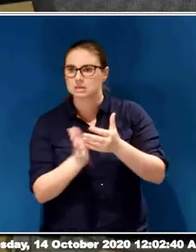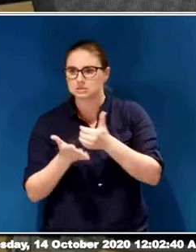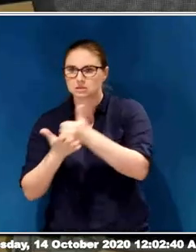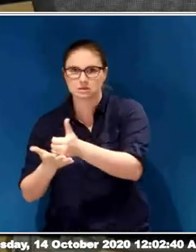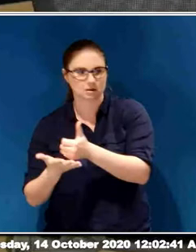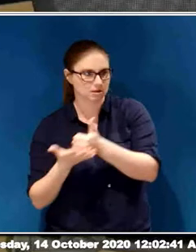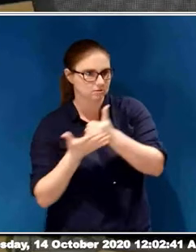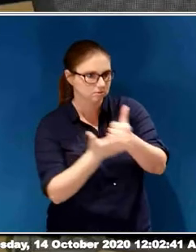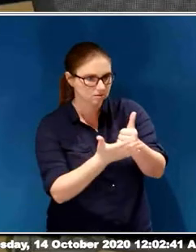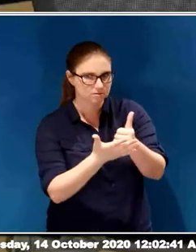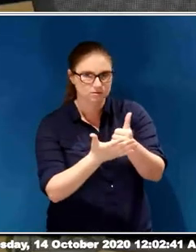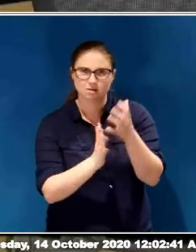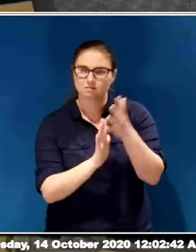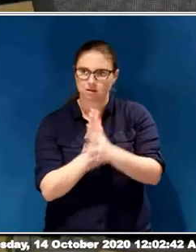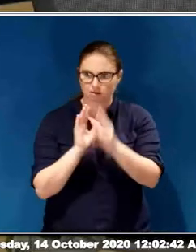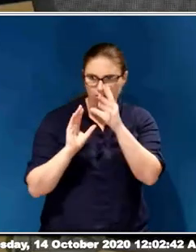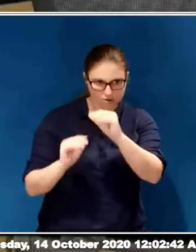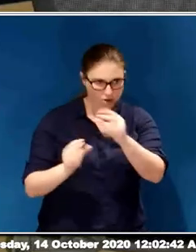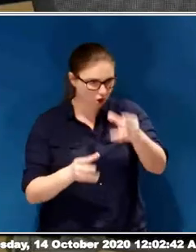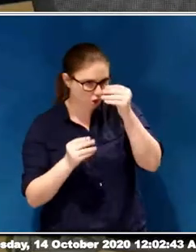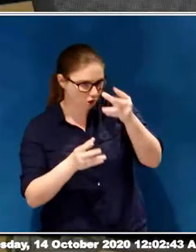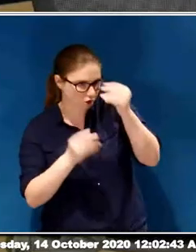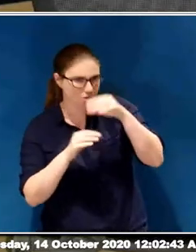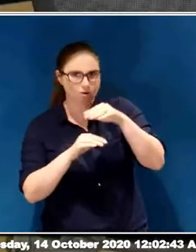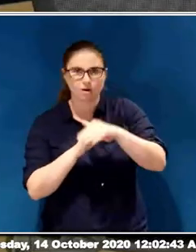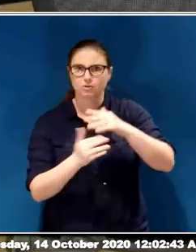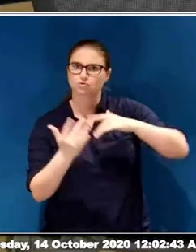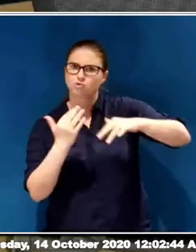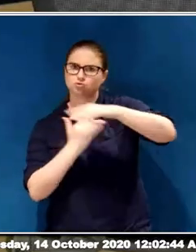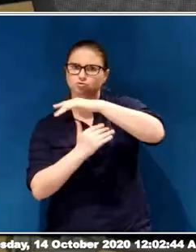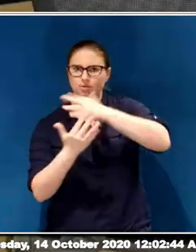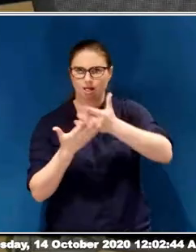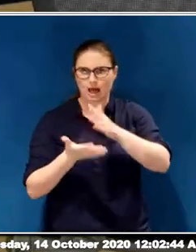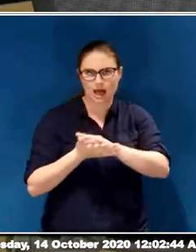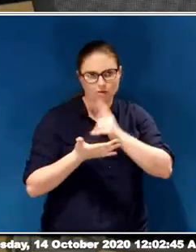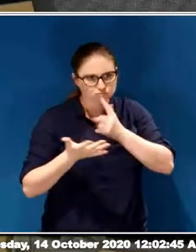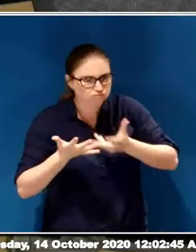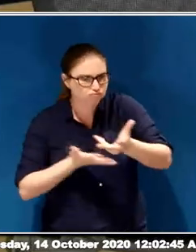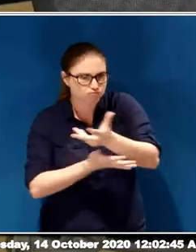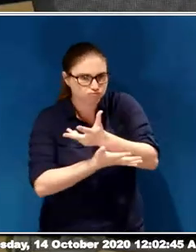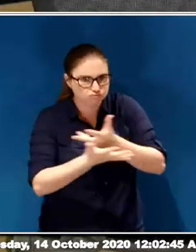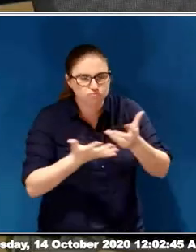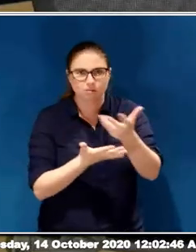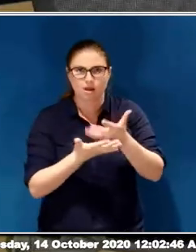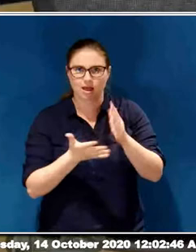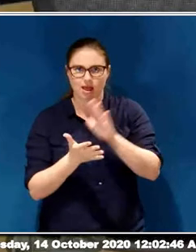and rehearsed in routine classroom activities and environments.